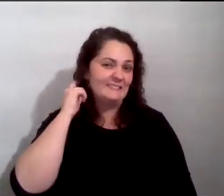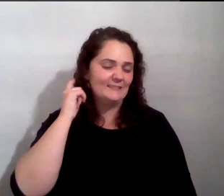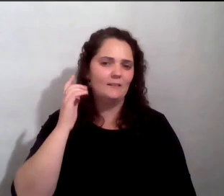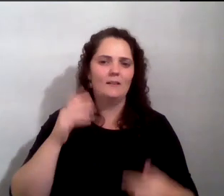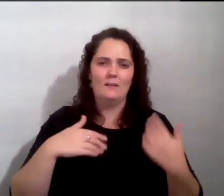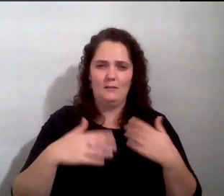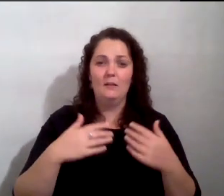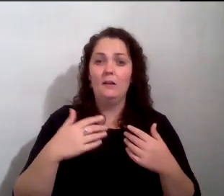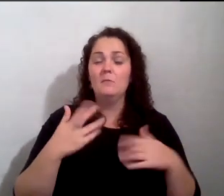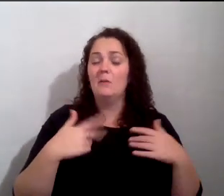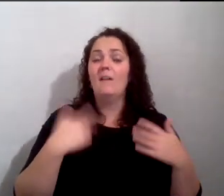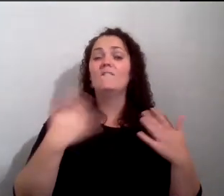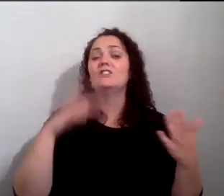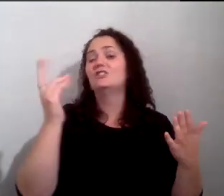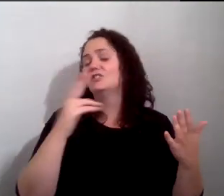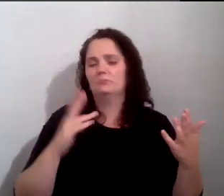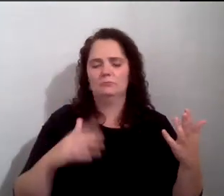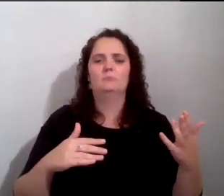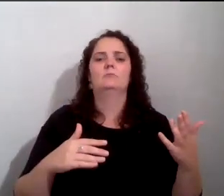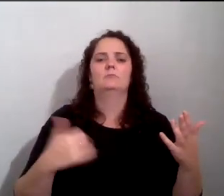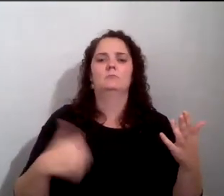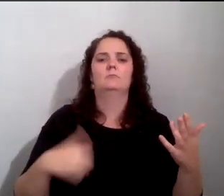sometimes takes some time to for the painting to tell you